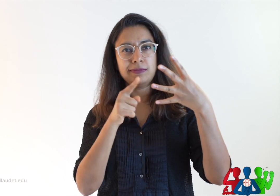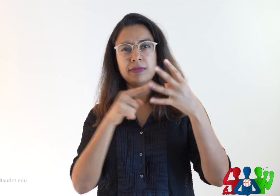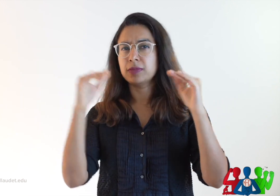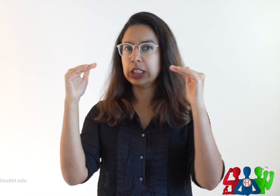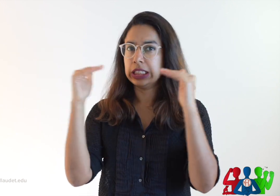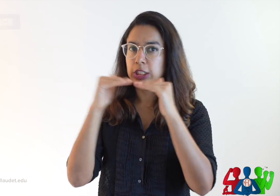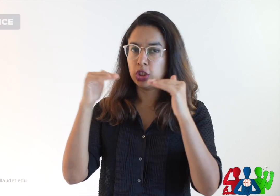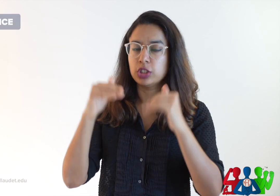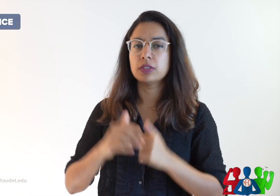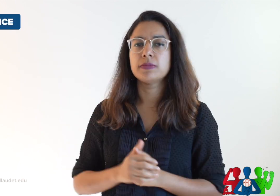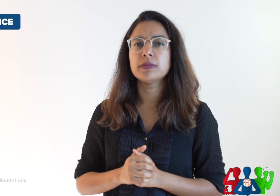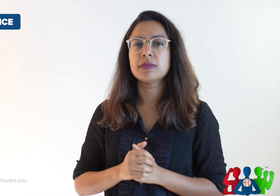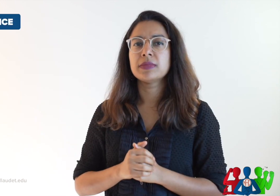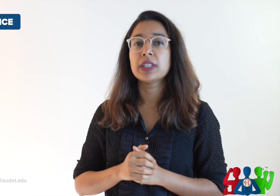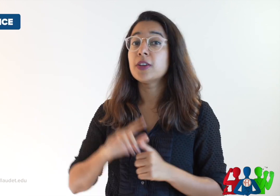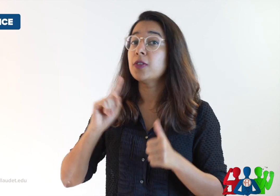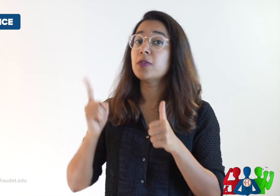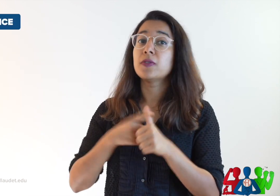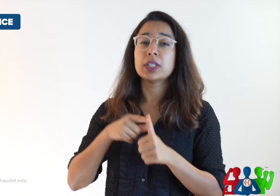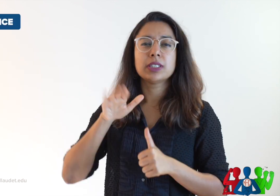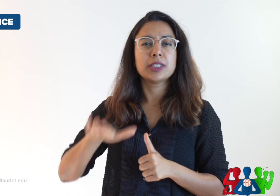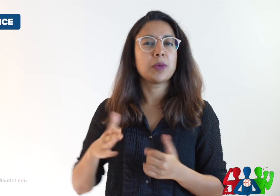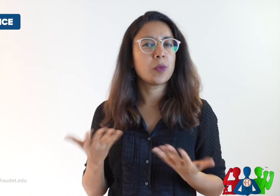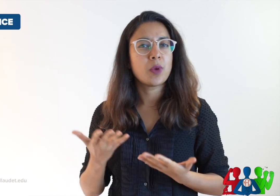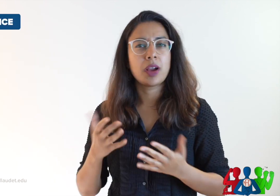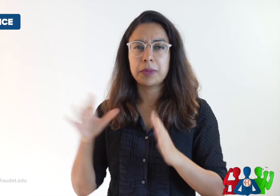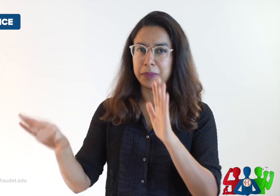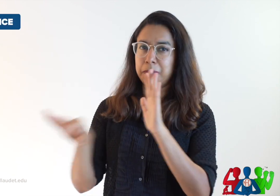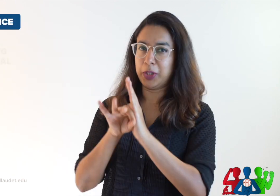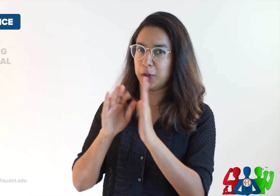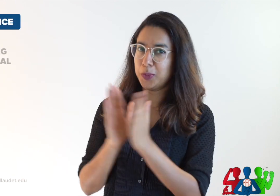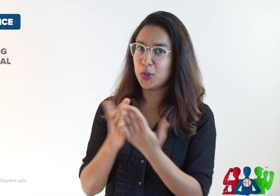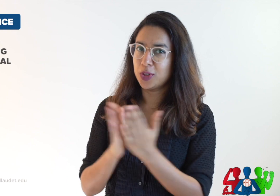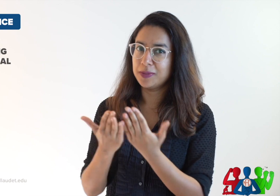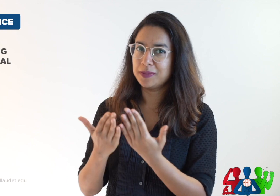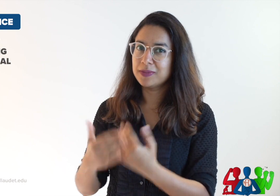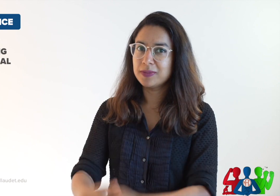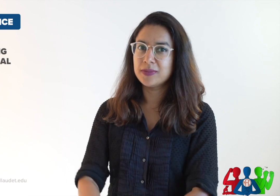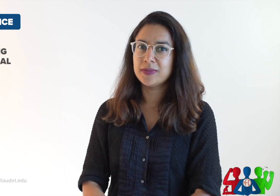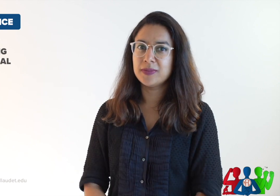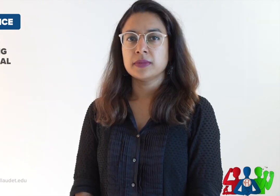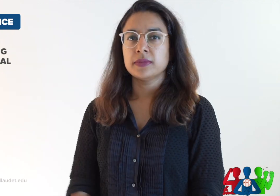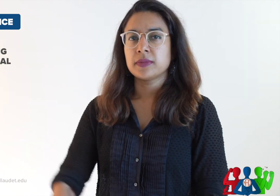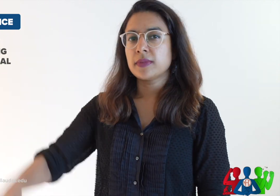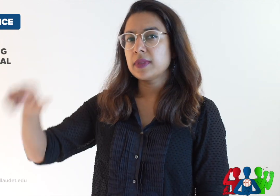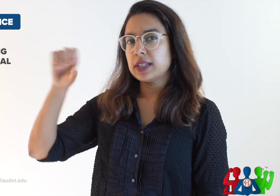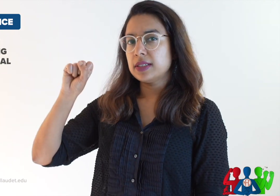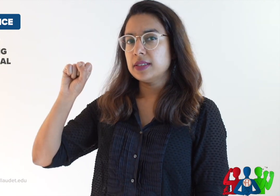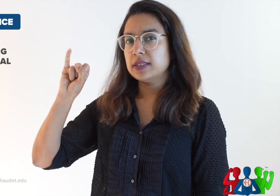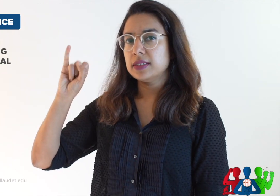In the social justice standards, remember unit three is justice. The first step is to select reading material.